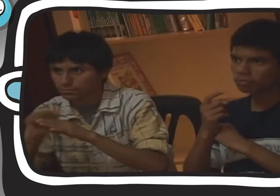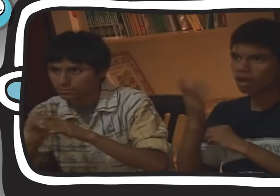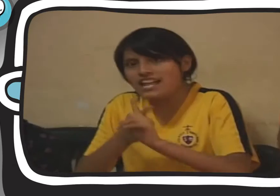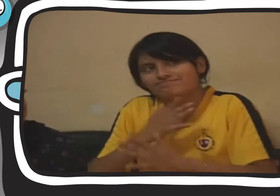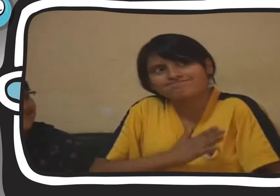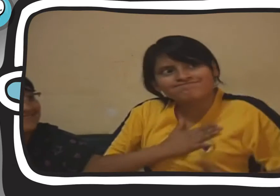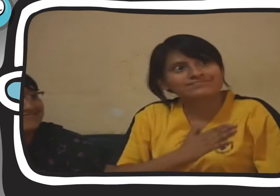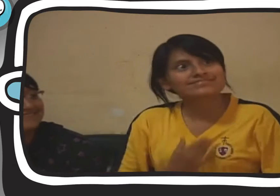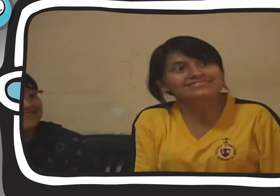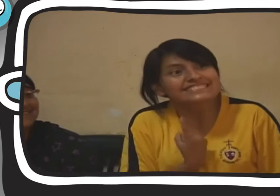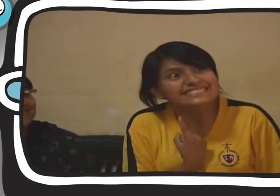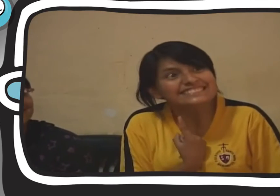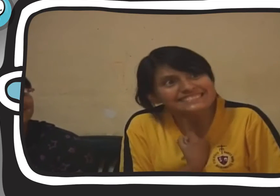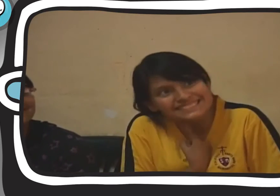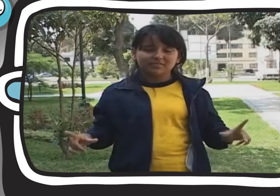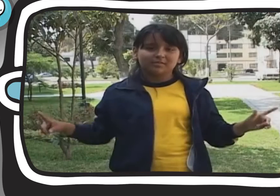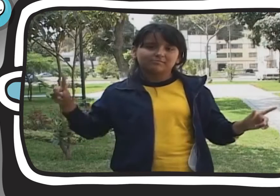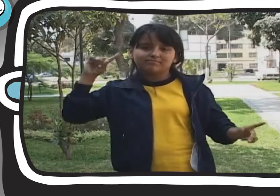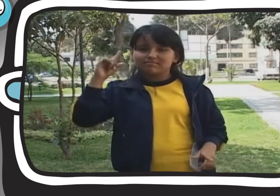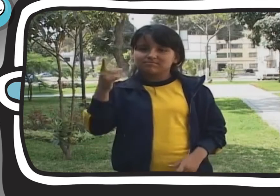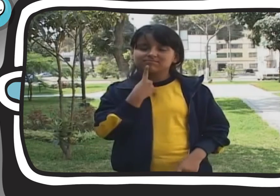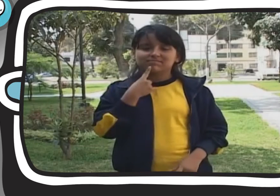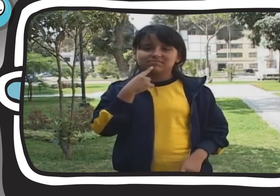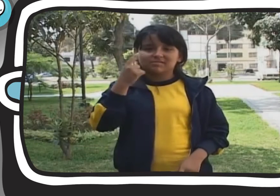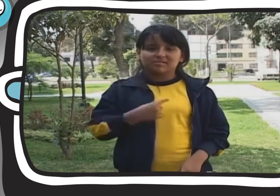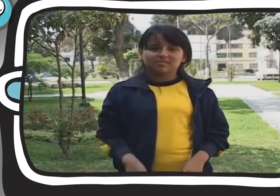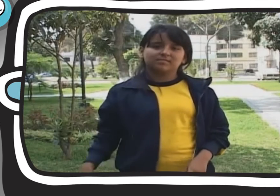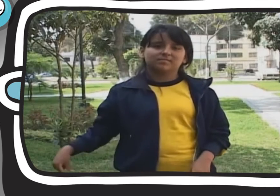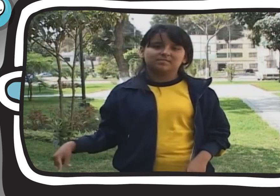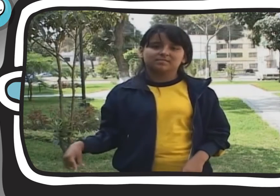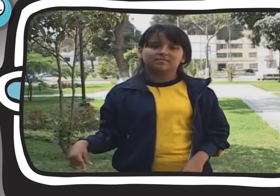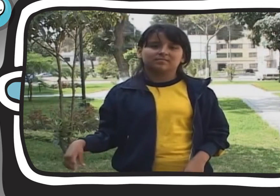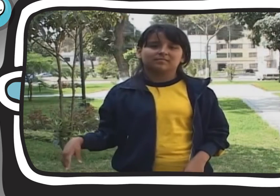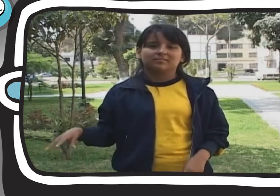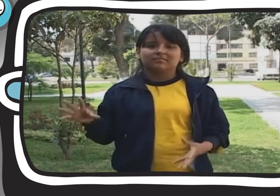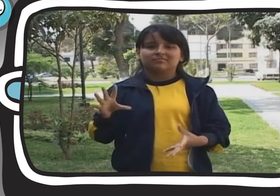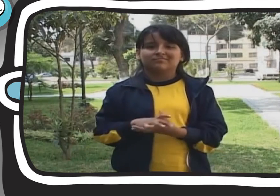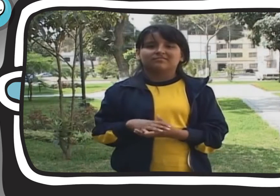And another language Deaf, we are people, we have our own language